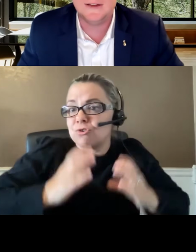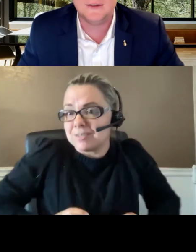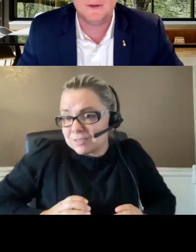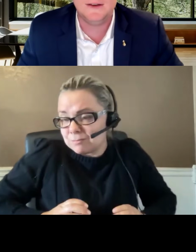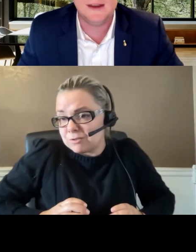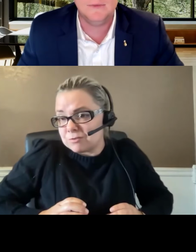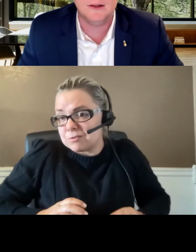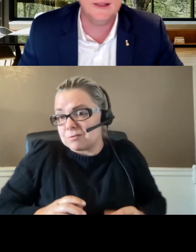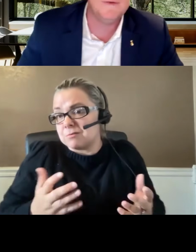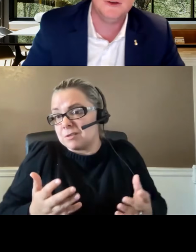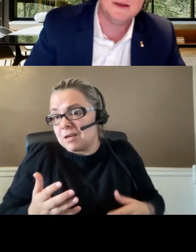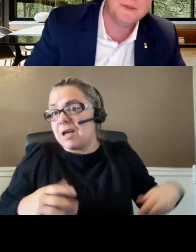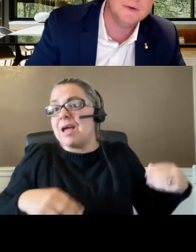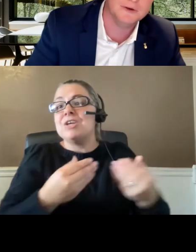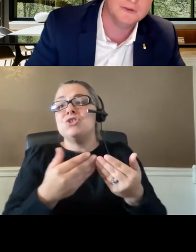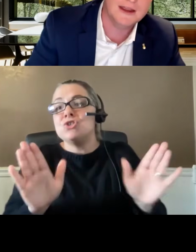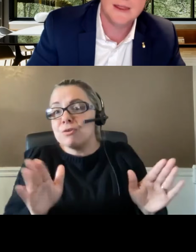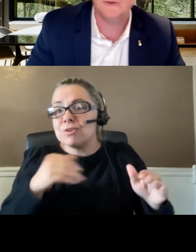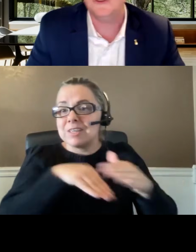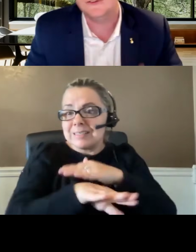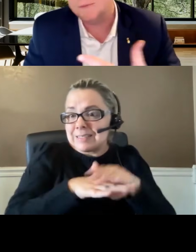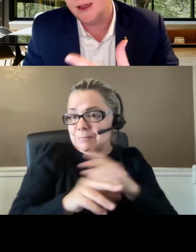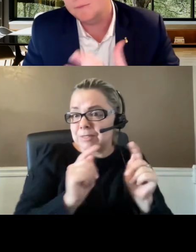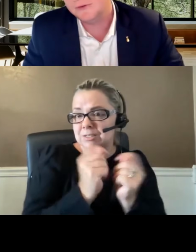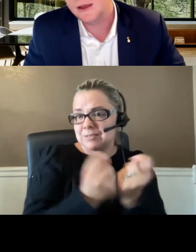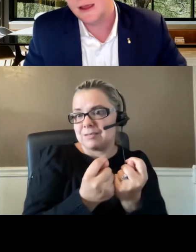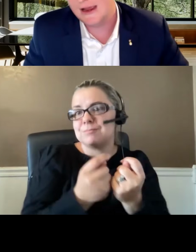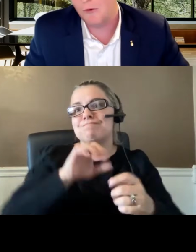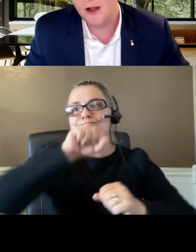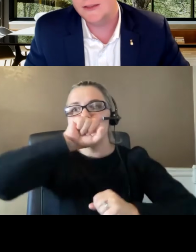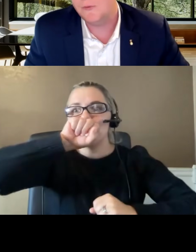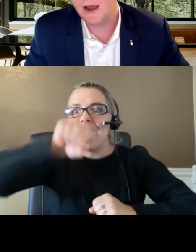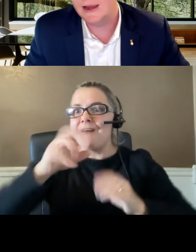the accessibility teams love to meet with users. There's just sometimes a wall in the way,